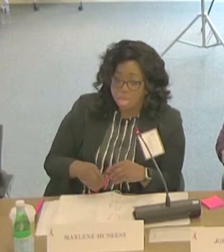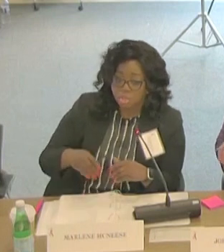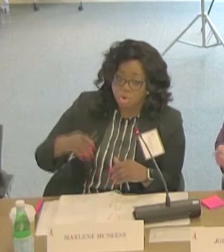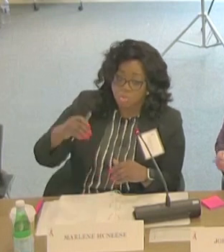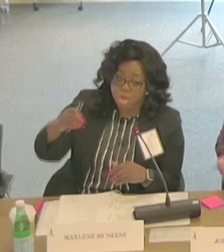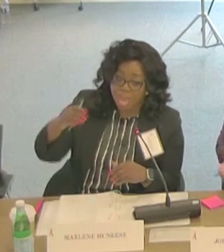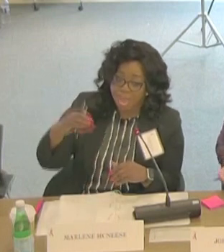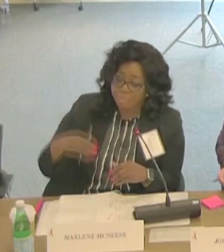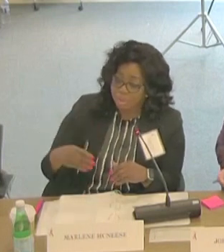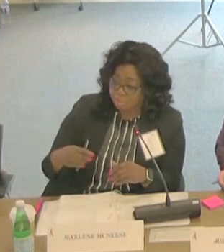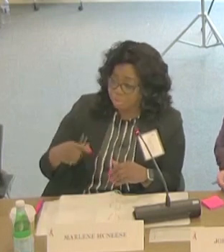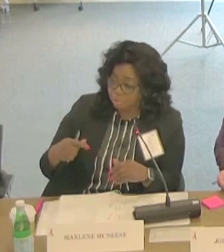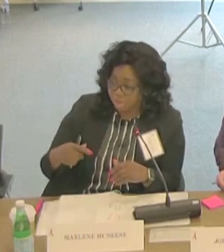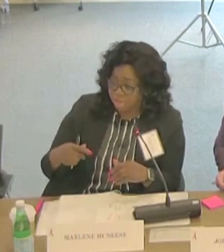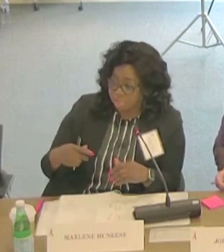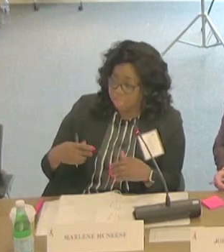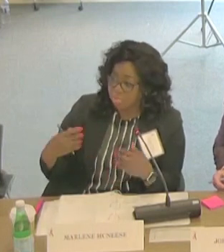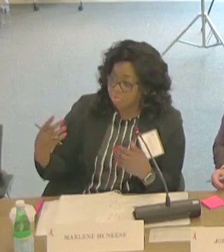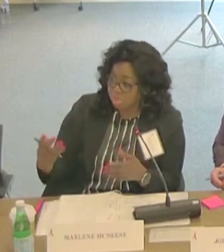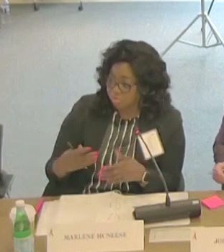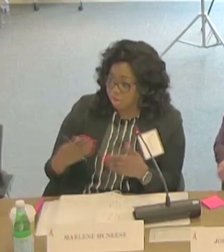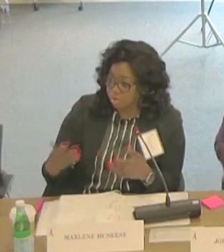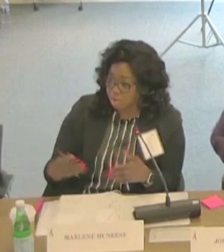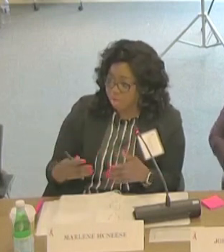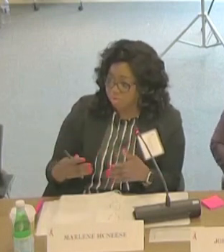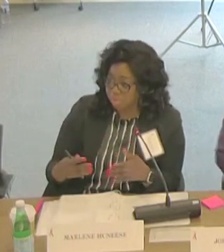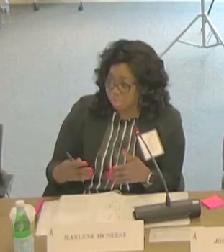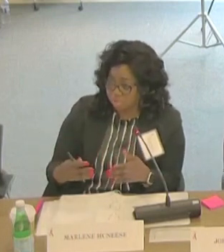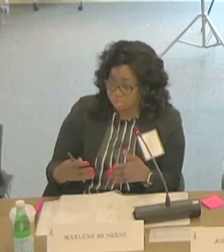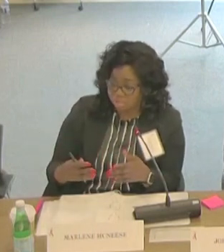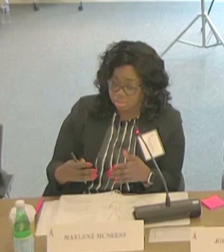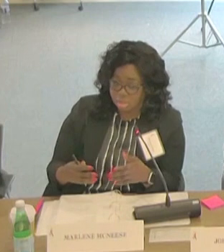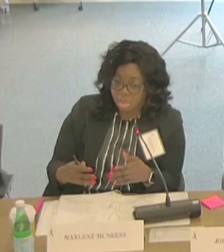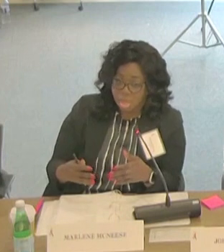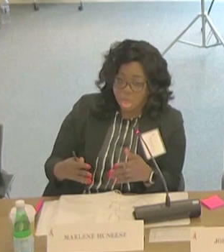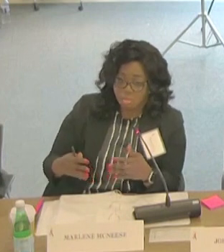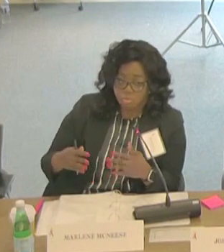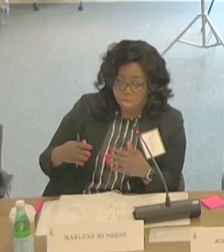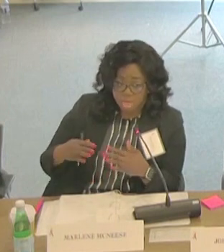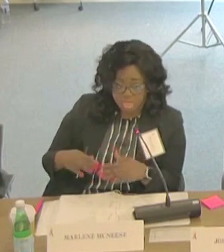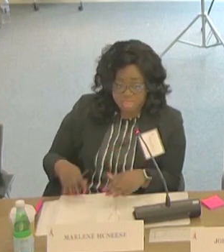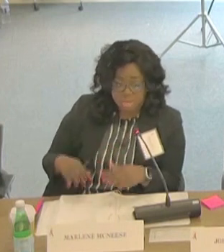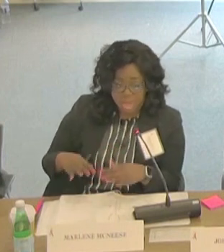So, what happens between some of these federal conversations and what ends